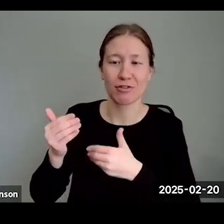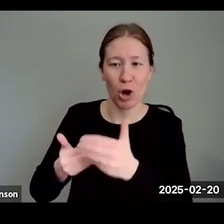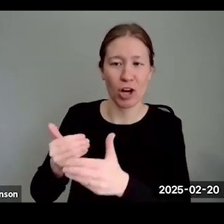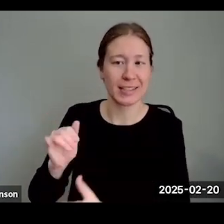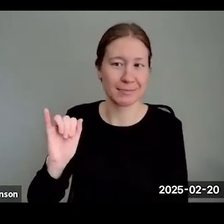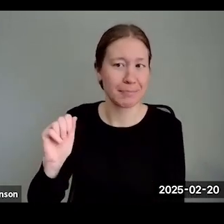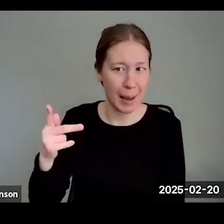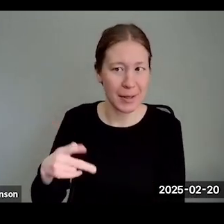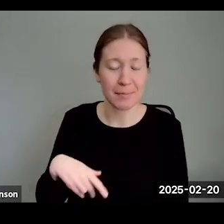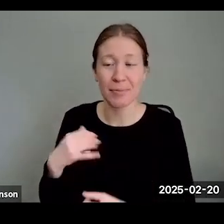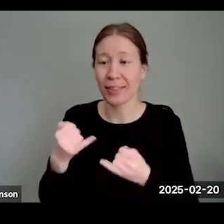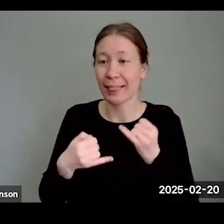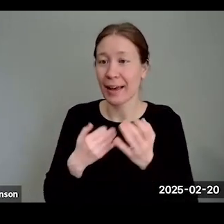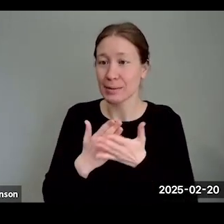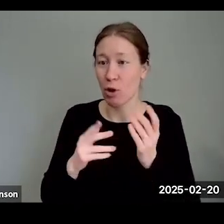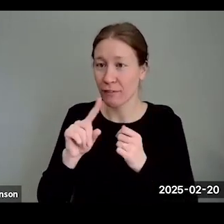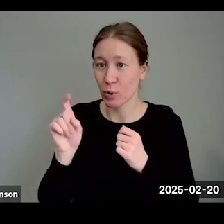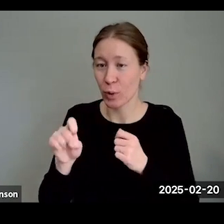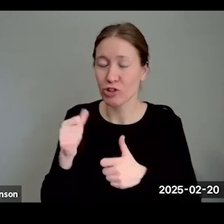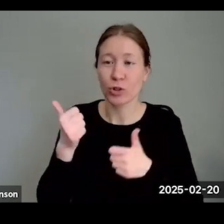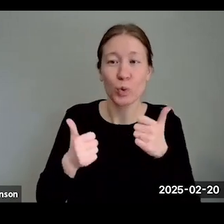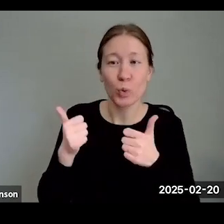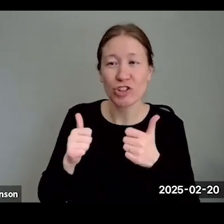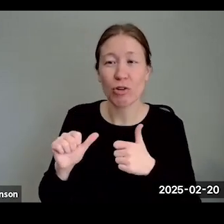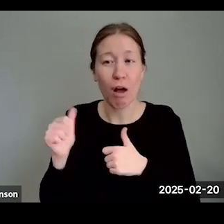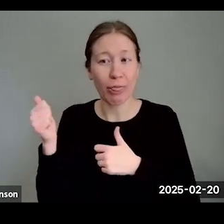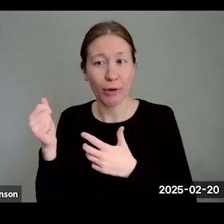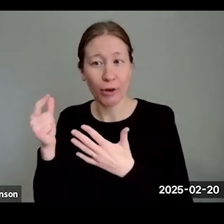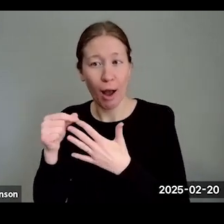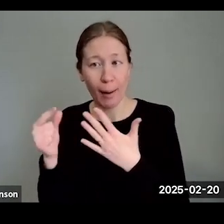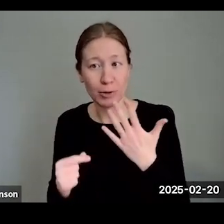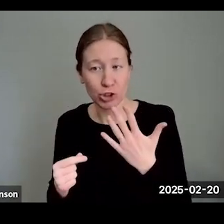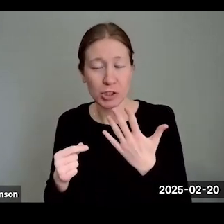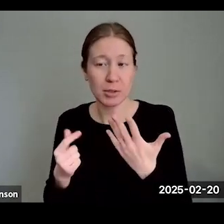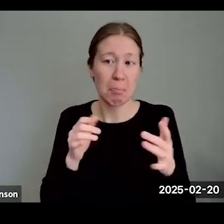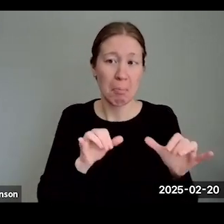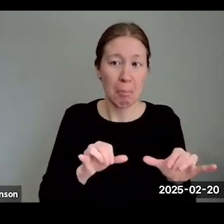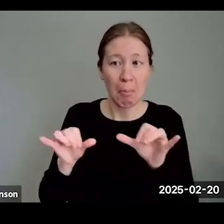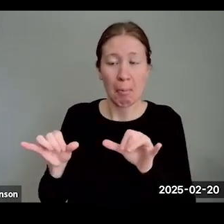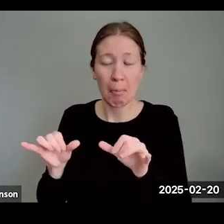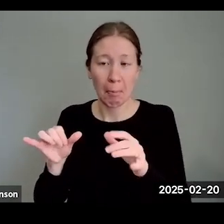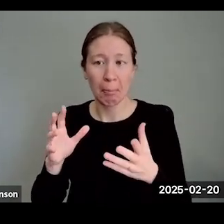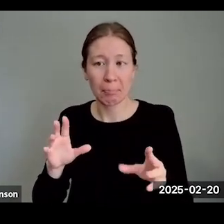Which alternatives do you feel are similar and going to still provide support for this employee?